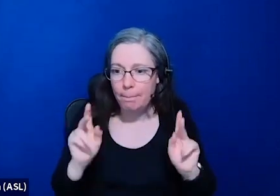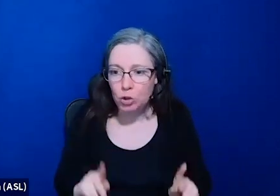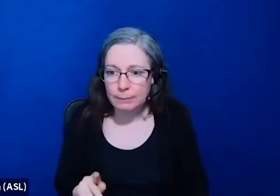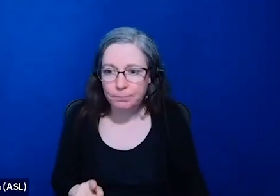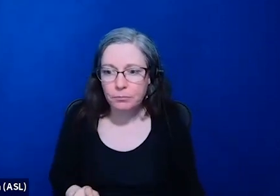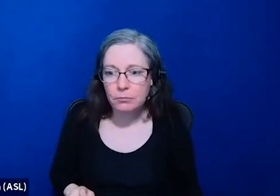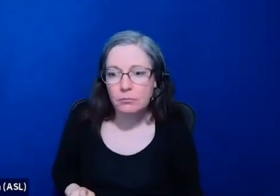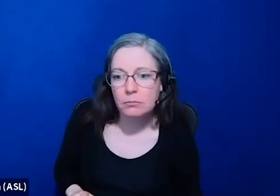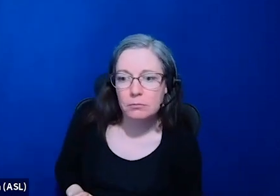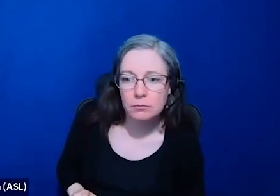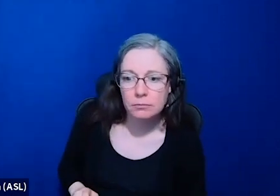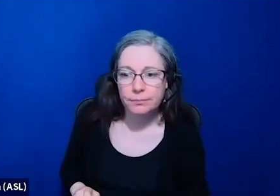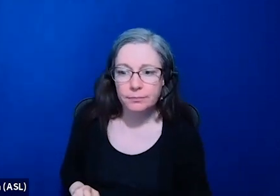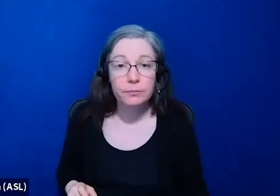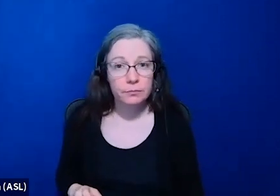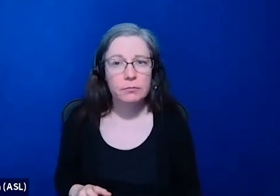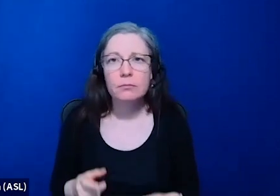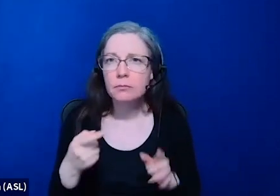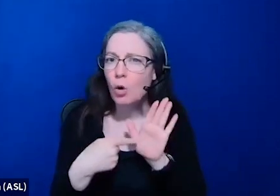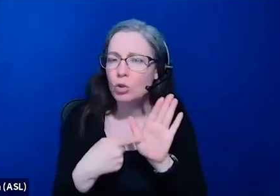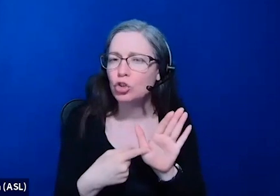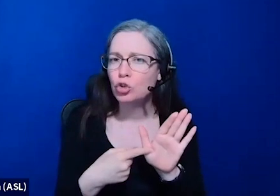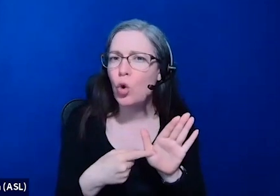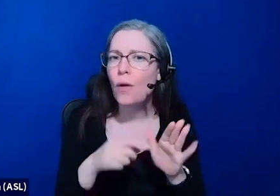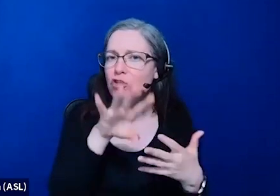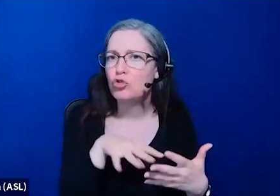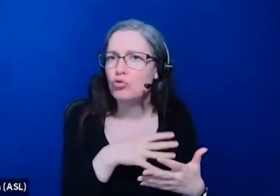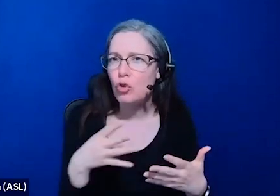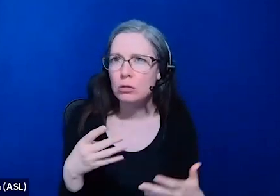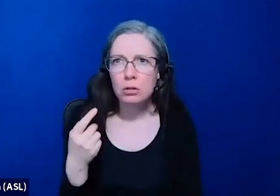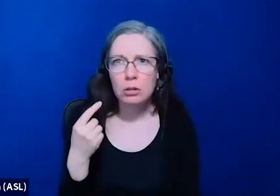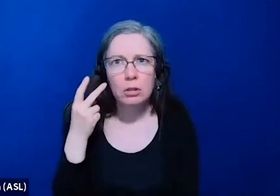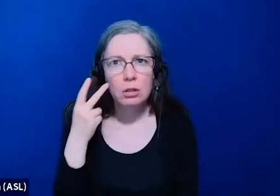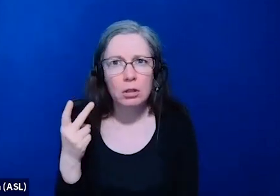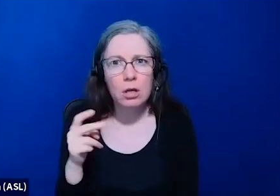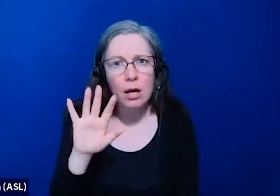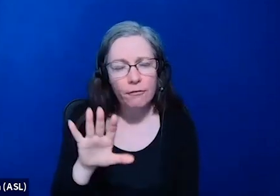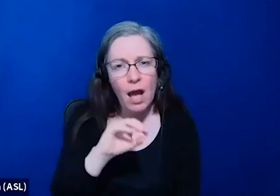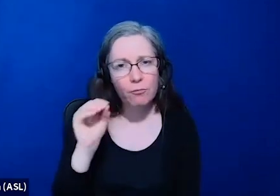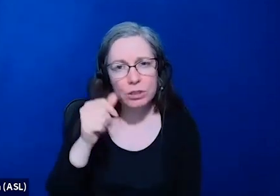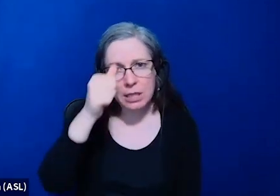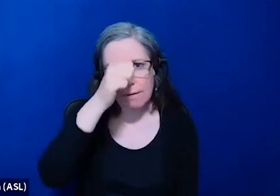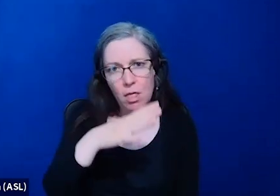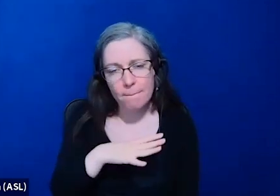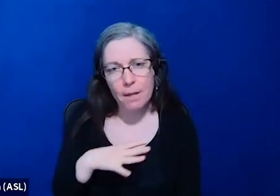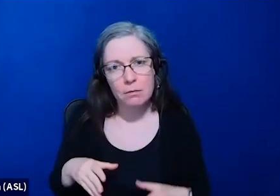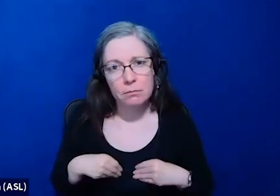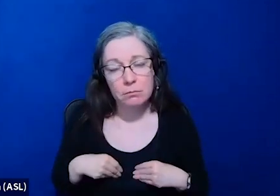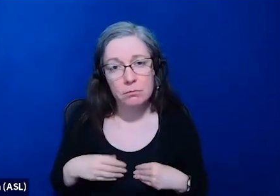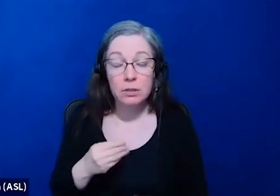to this chart. Approximately 5% of the men were admitted to the selections and 10% of the women